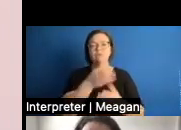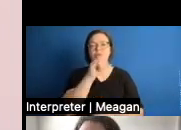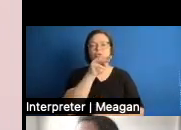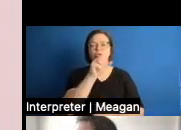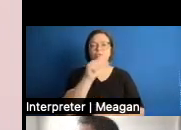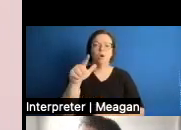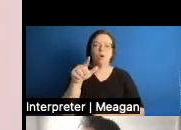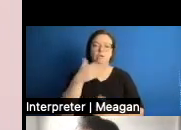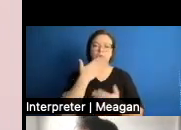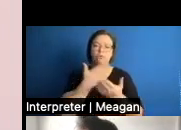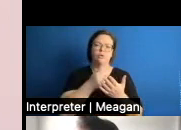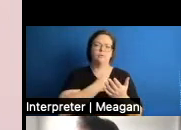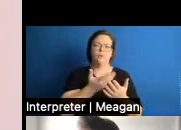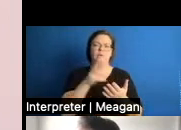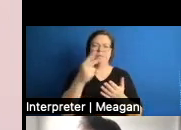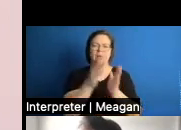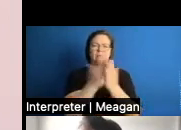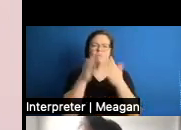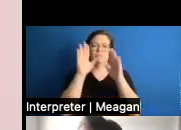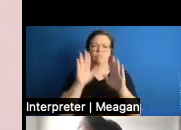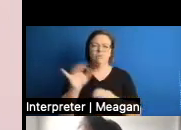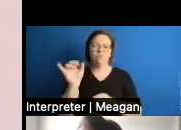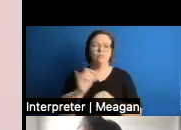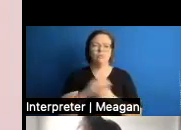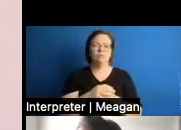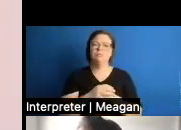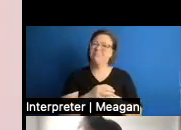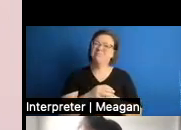second book too is really, really outstanding, but yeah, it's hard to top Home that first one.